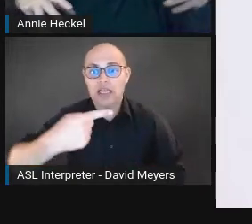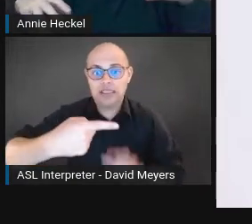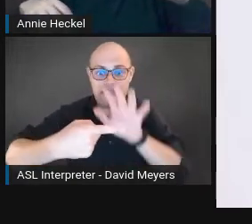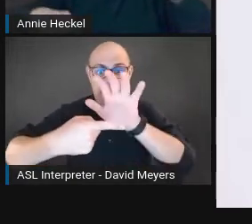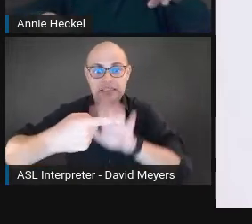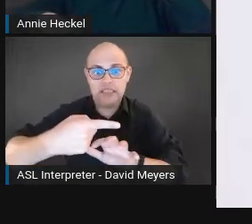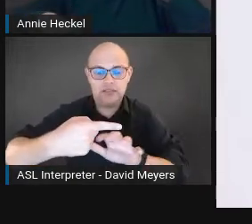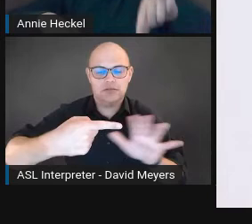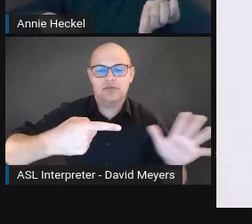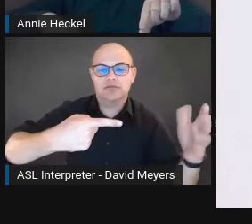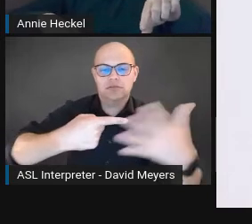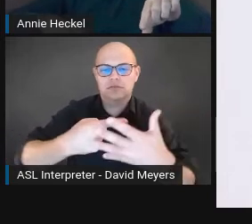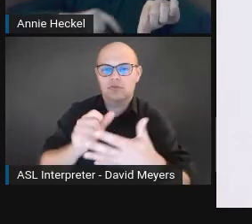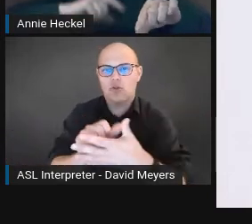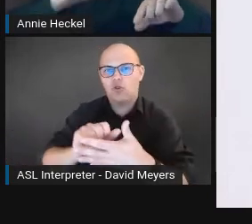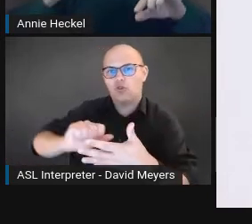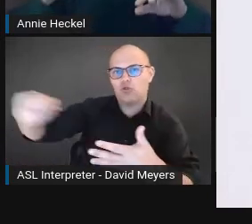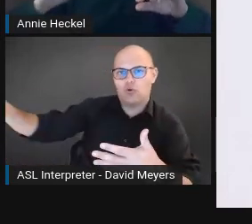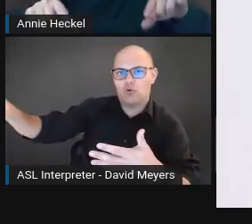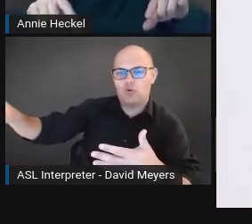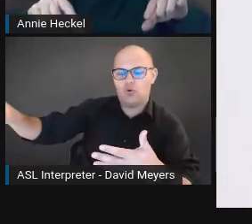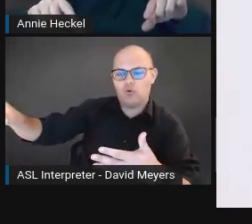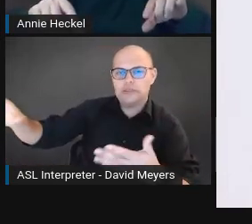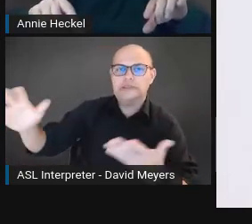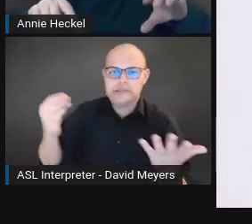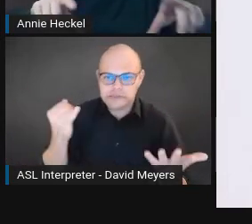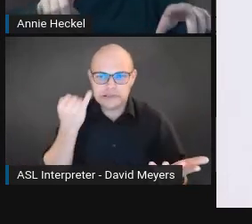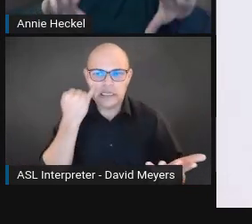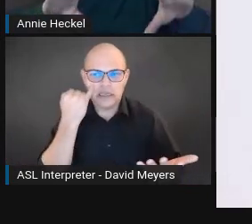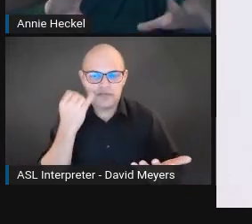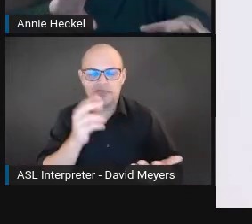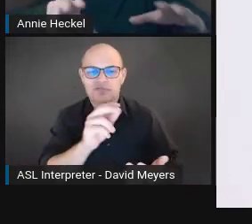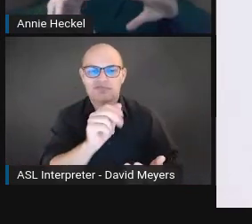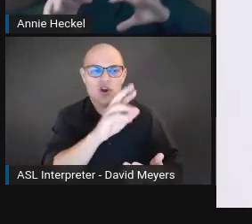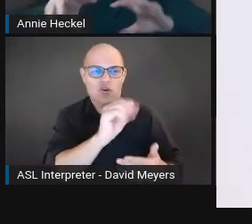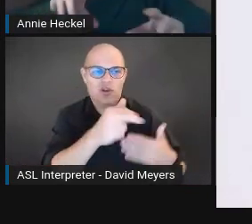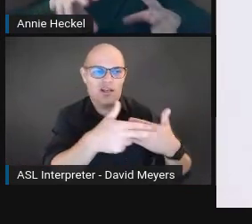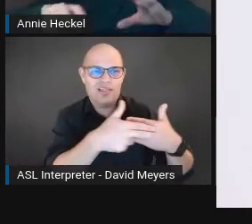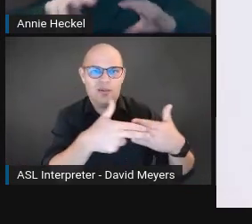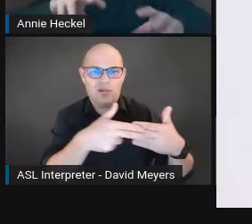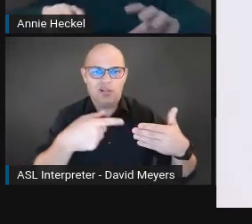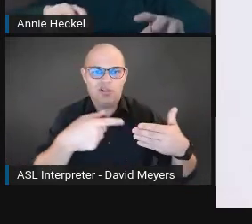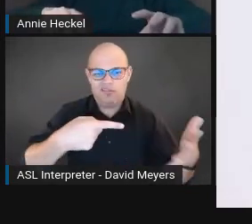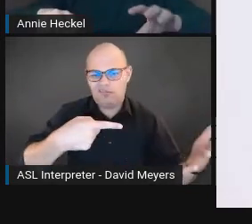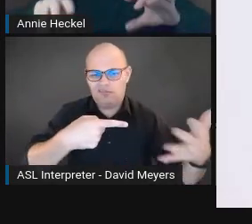If you have something different in the ARIA label than you had had in the visible text, that can get really, really weird